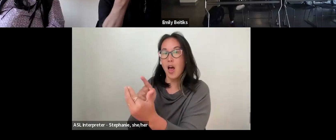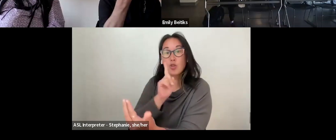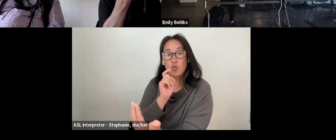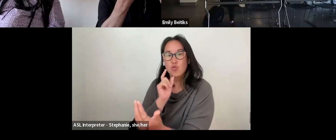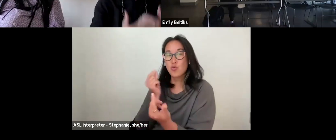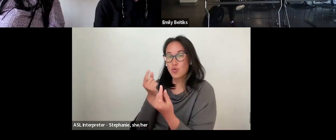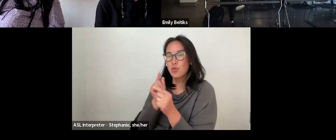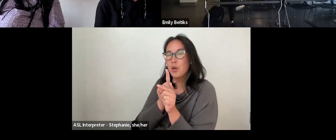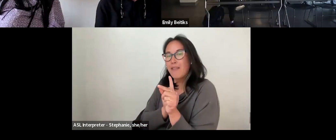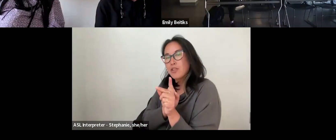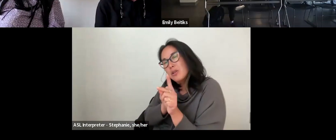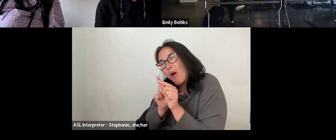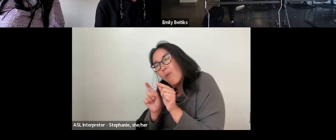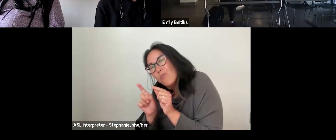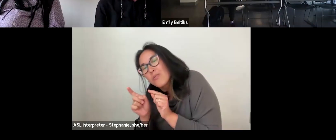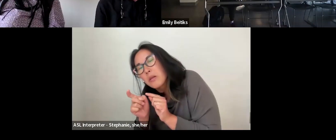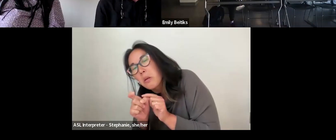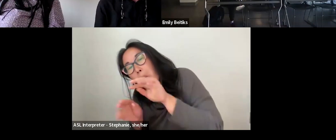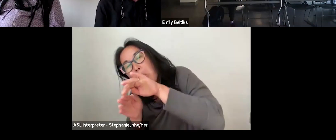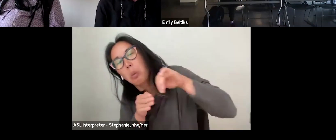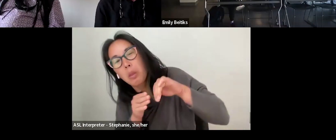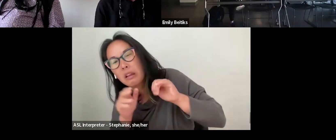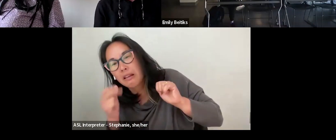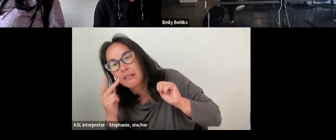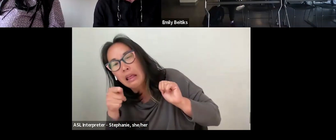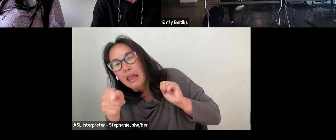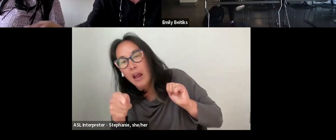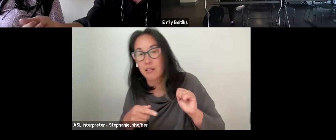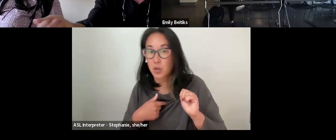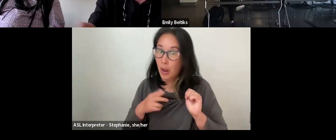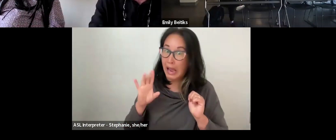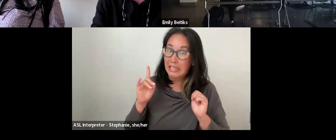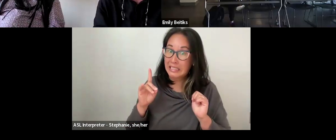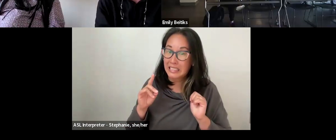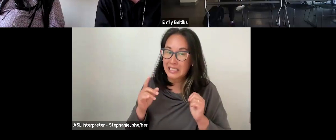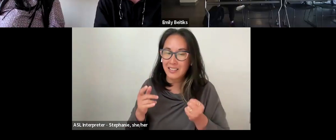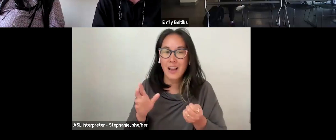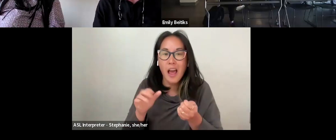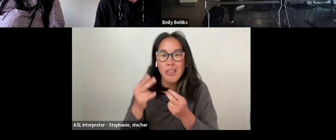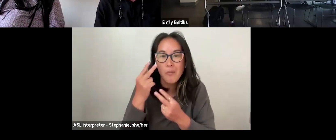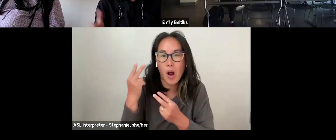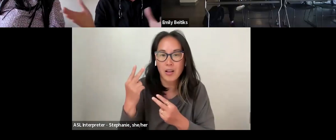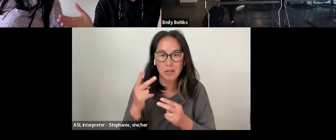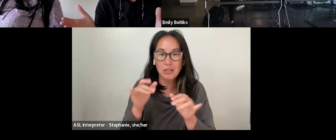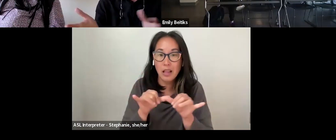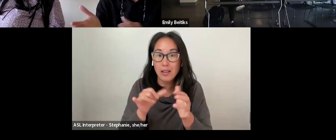out toward the bush and then you can see it." And I did. And it's about the size of my book. You know, a little tiny thing.